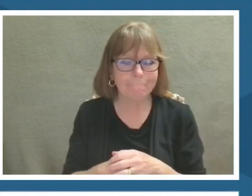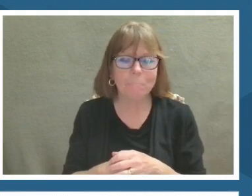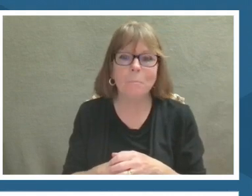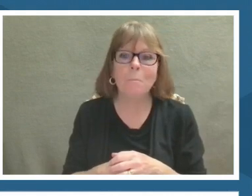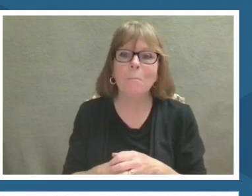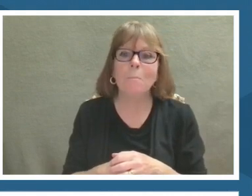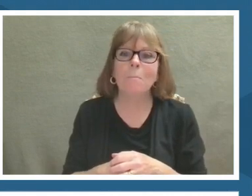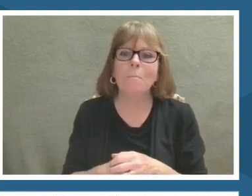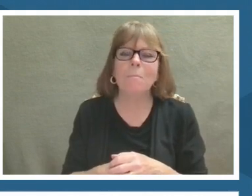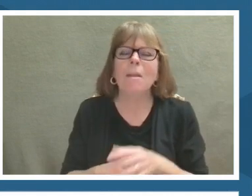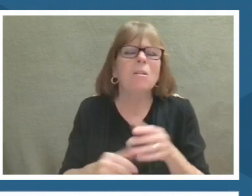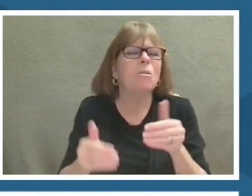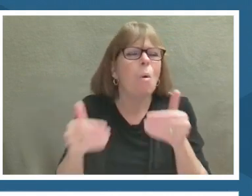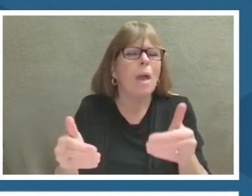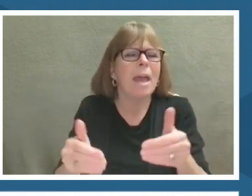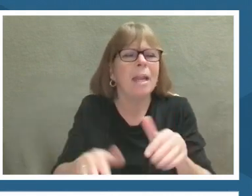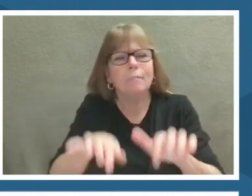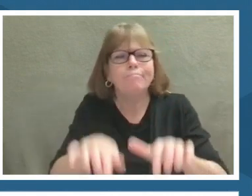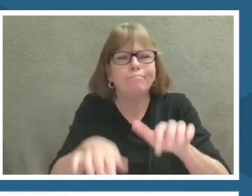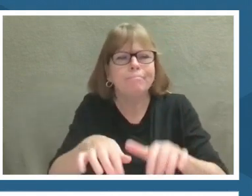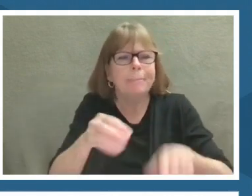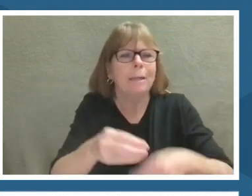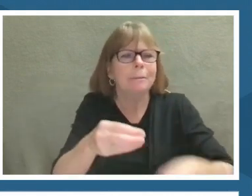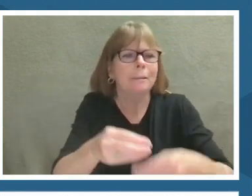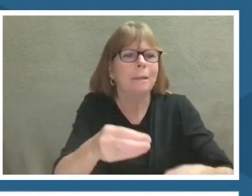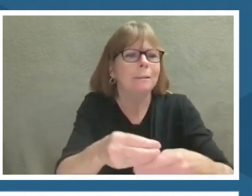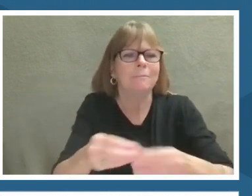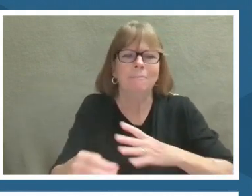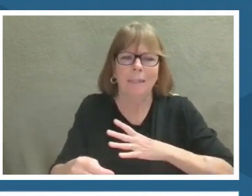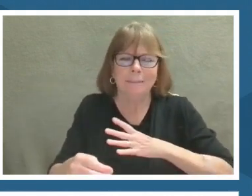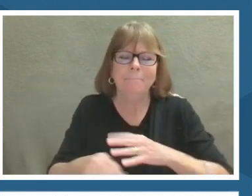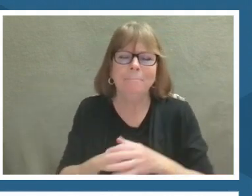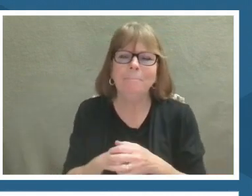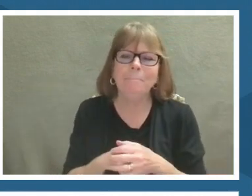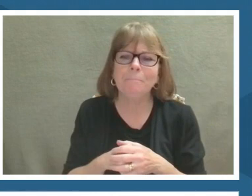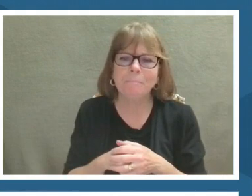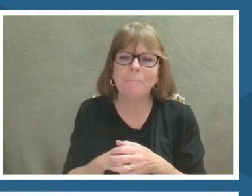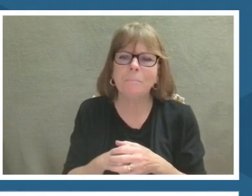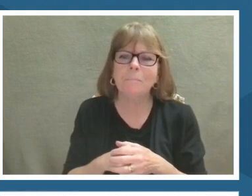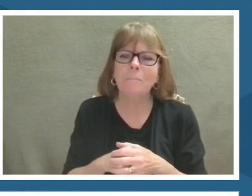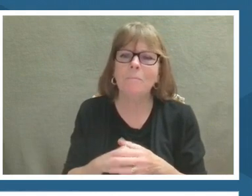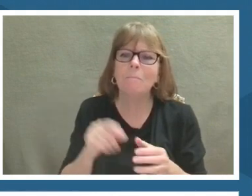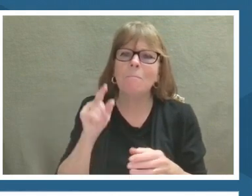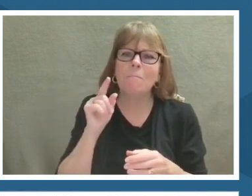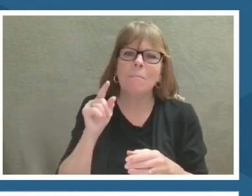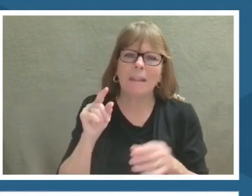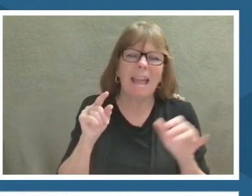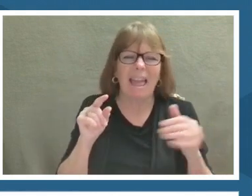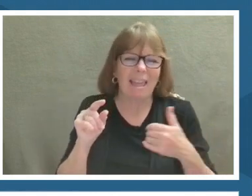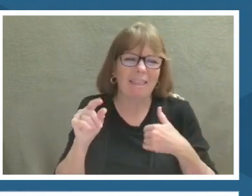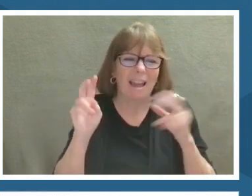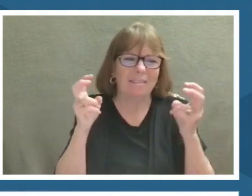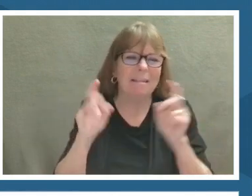thoughts in the chat so or into the um answer box